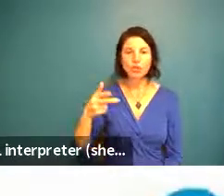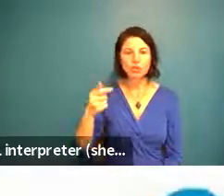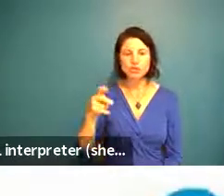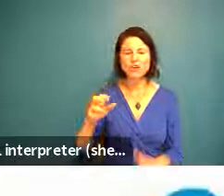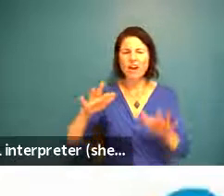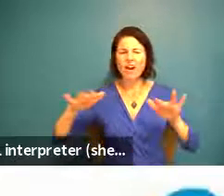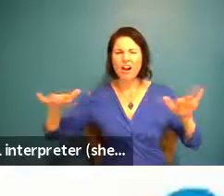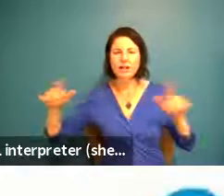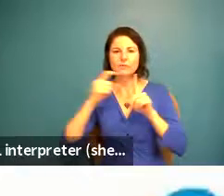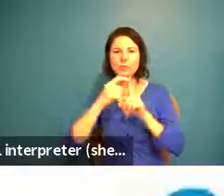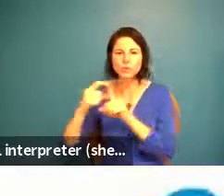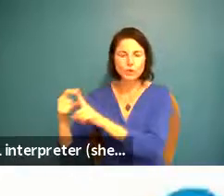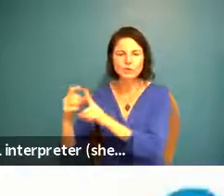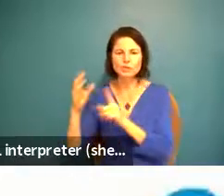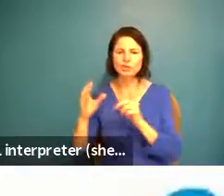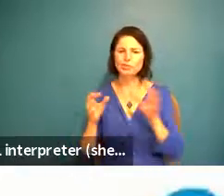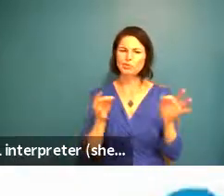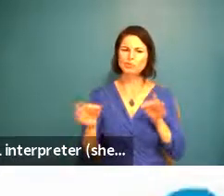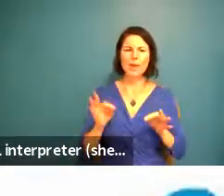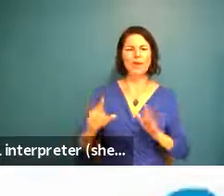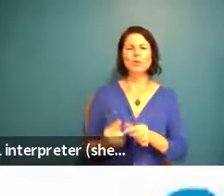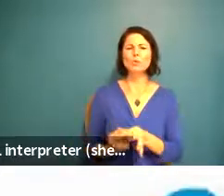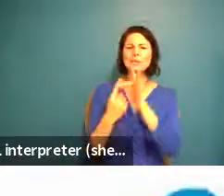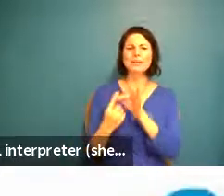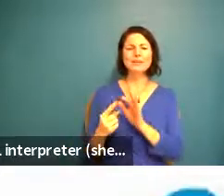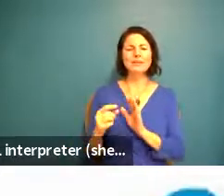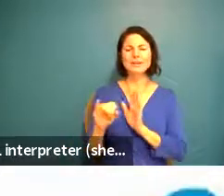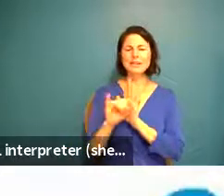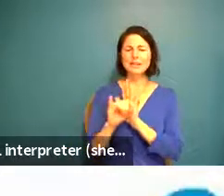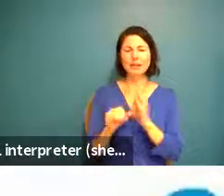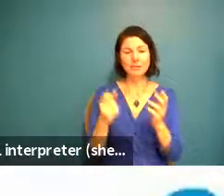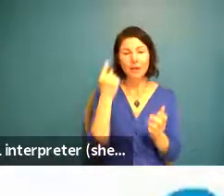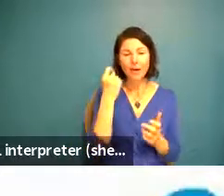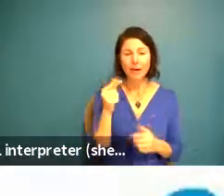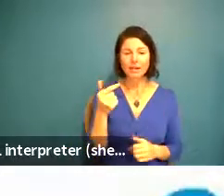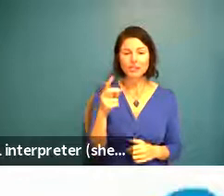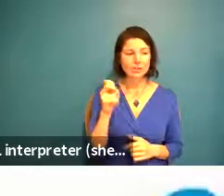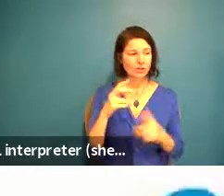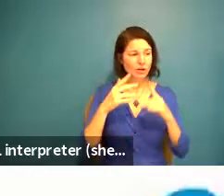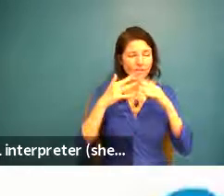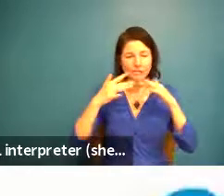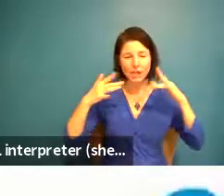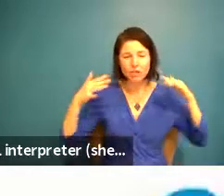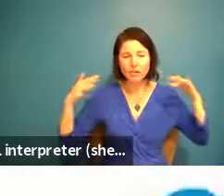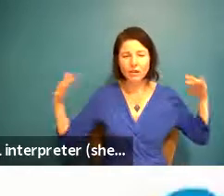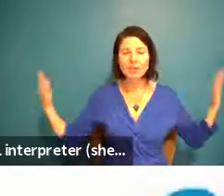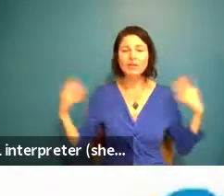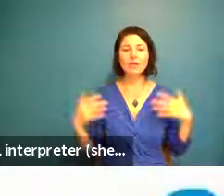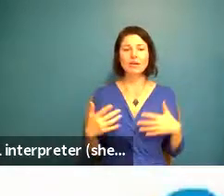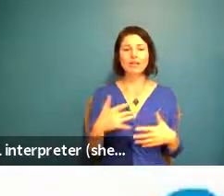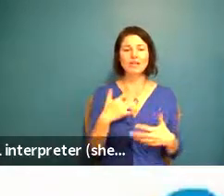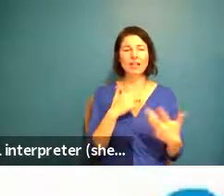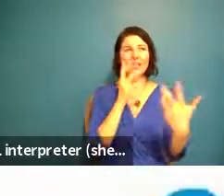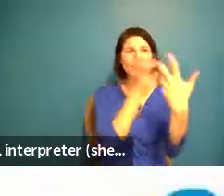because gender is so varied, and a lot of us feel that we don't fit into the bigger labels. So we've come up with smaller labels